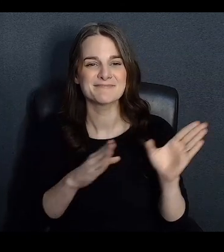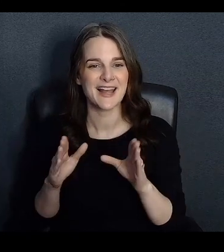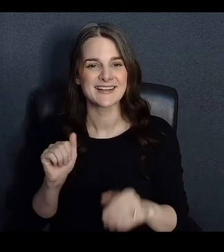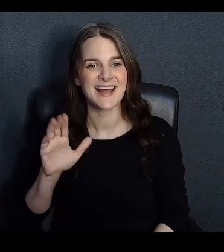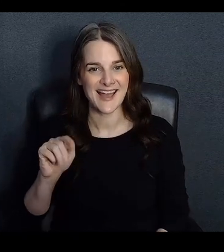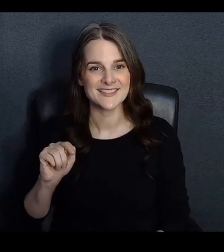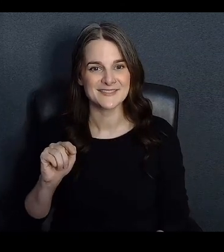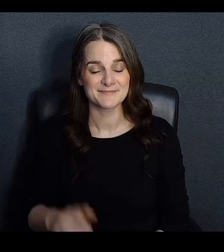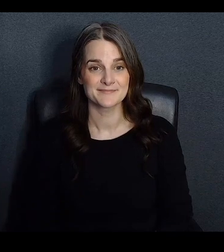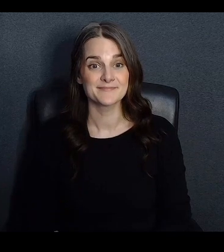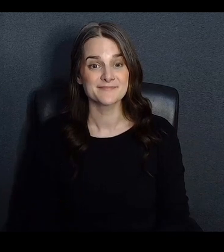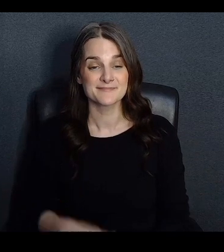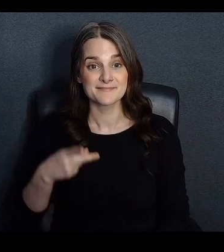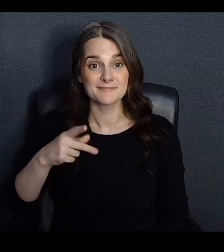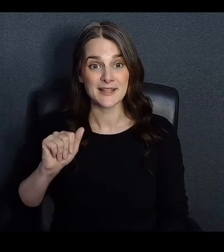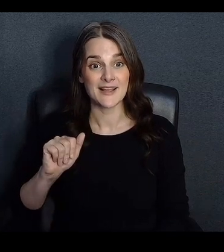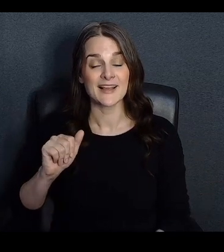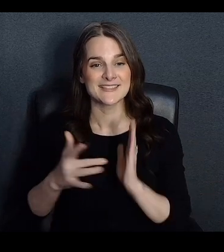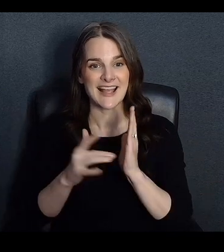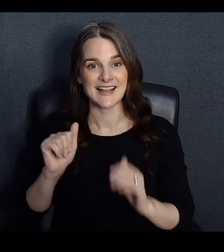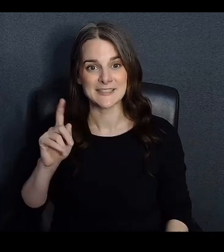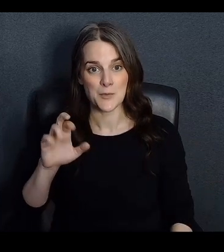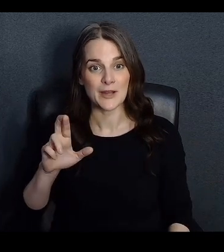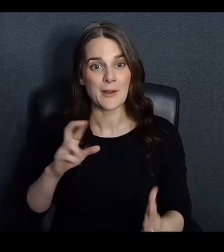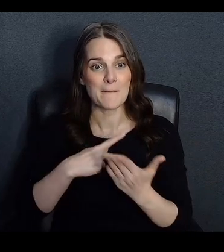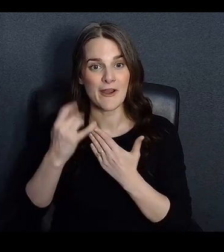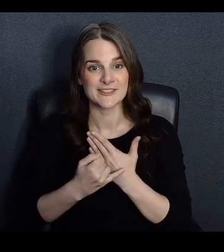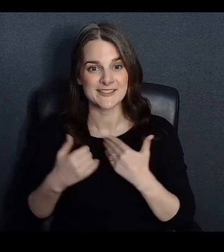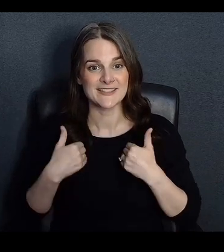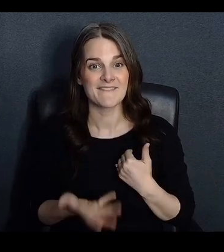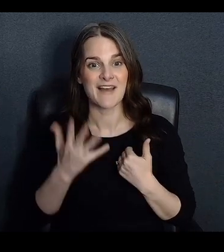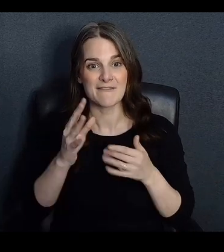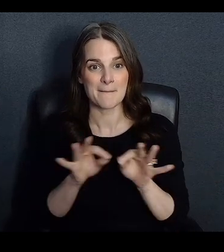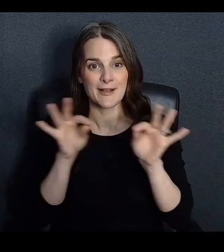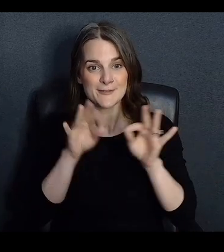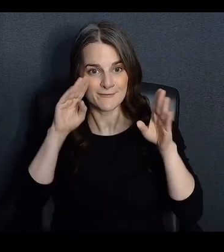The Pennsylvania Tech Accelerator Project includes five major focus areas.